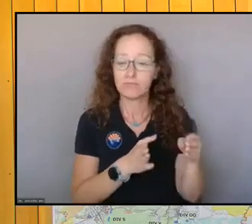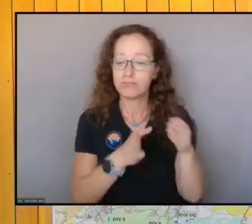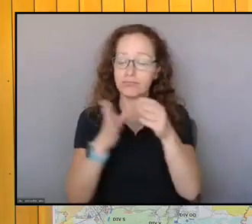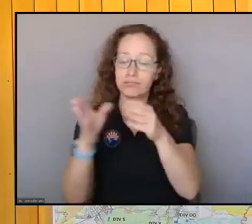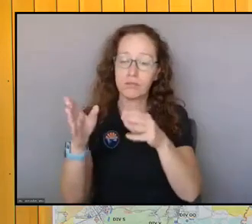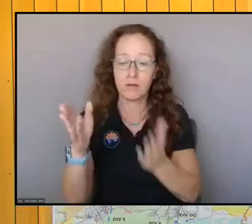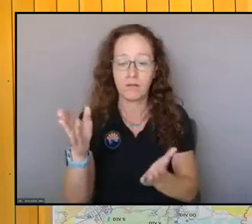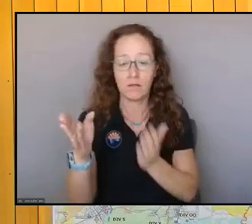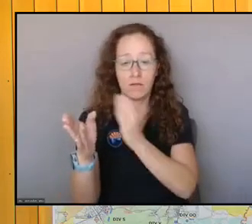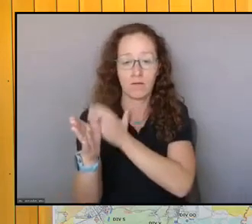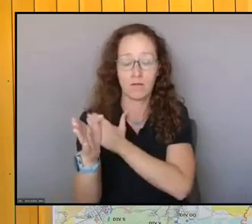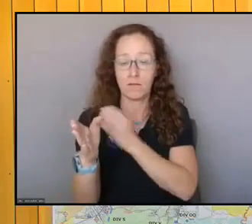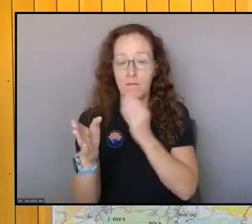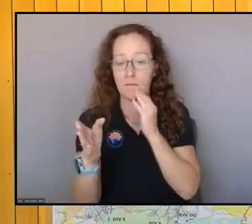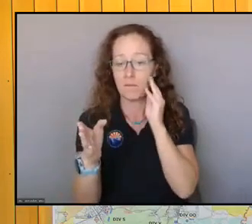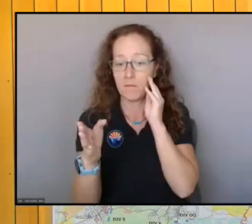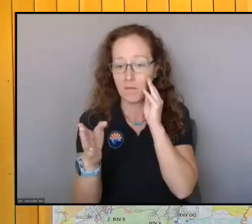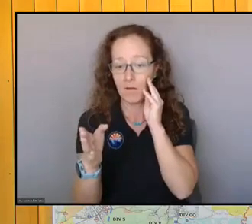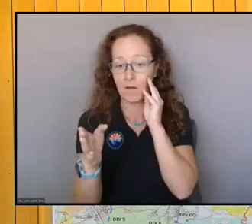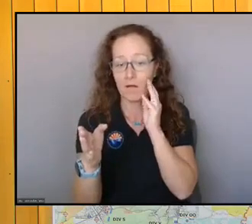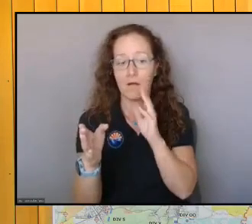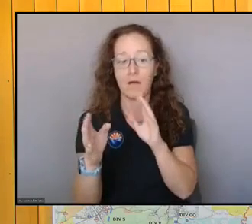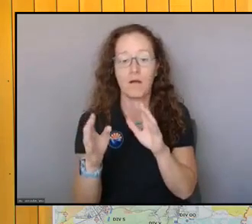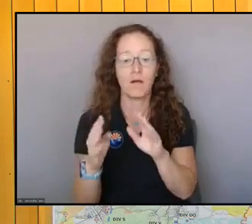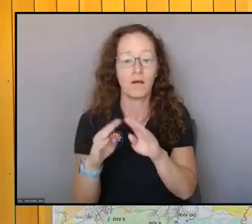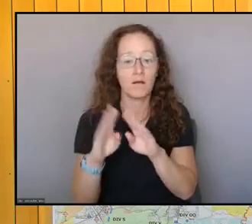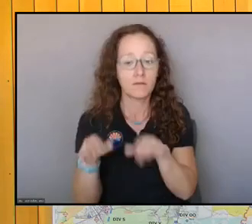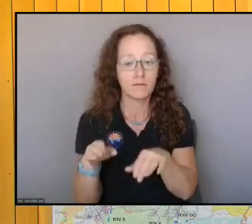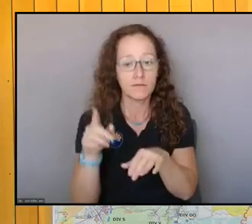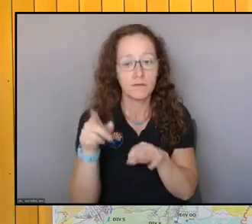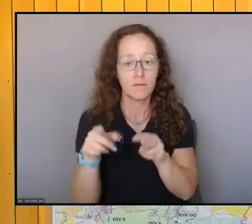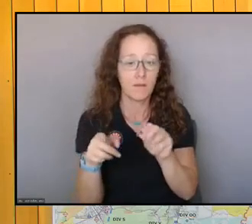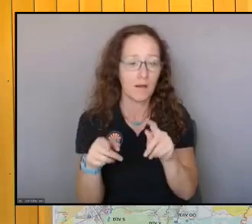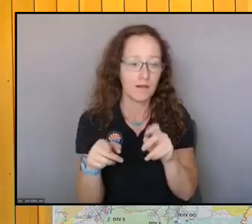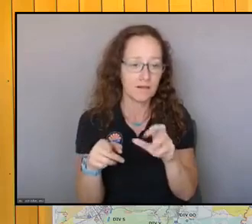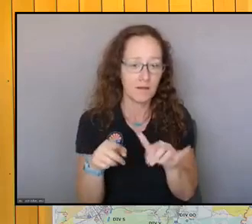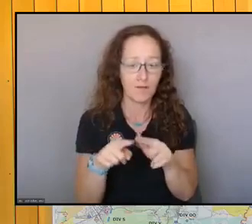ALL THE WAY OVER TO 73, OVER HERE IS WHERE ARE THE